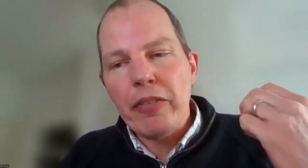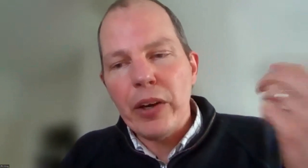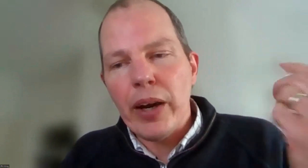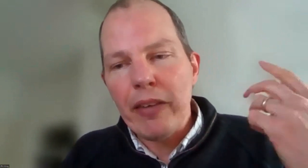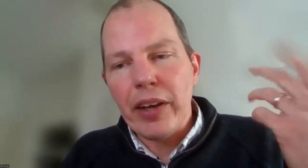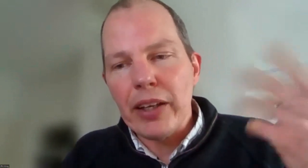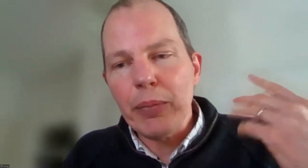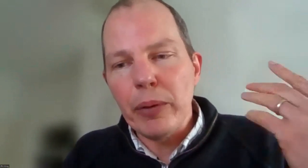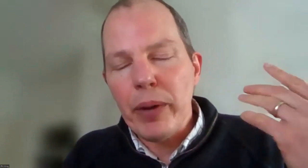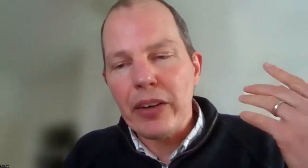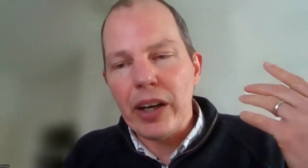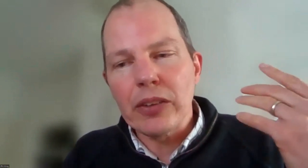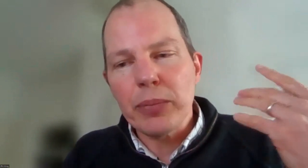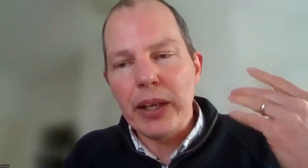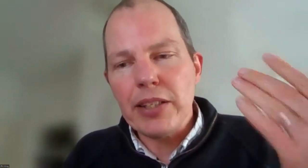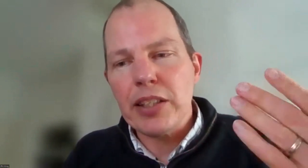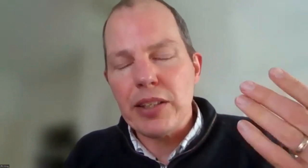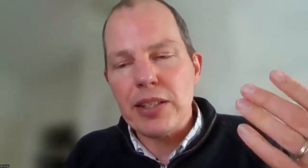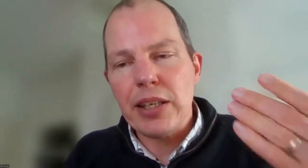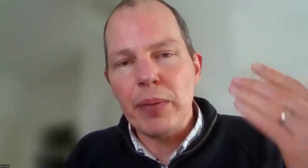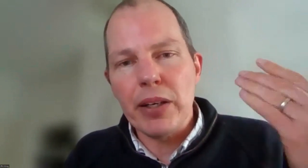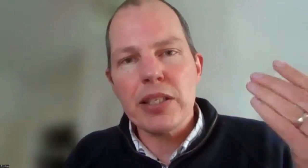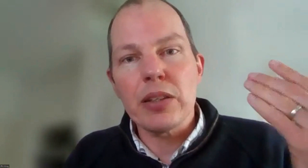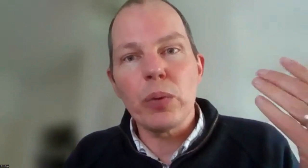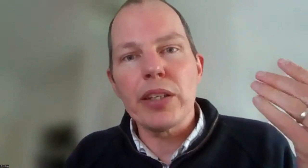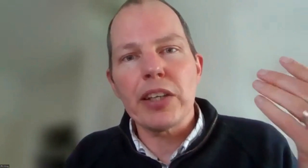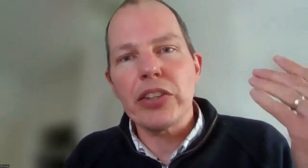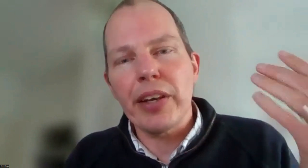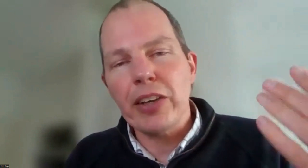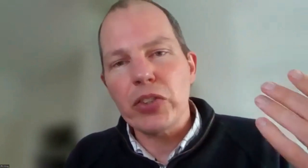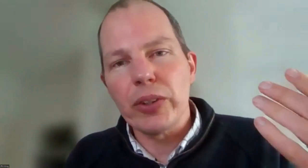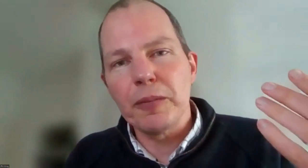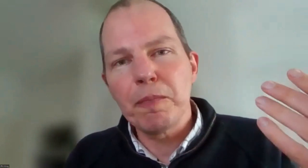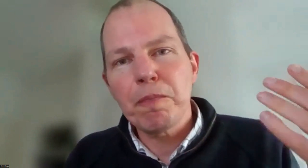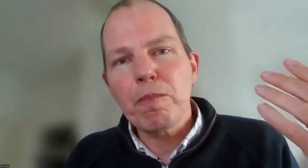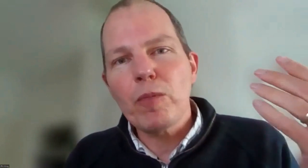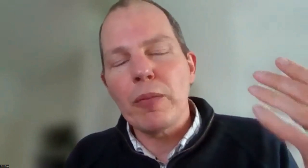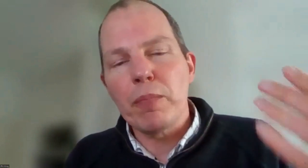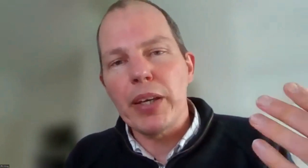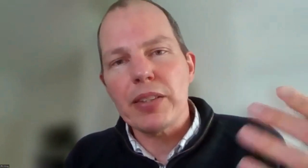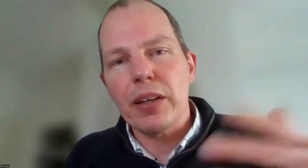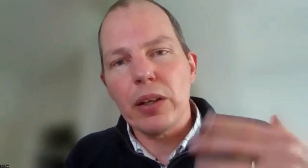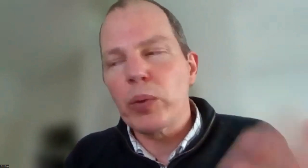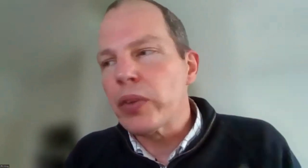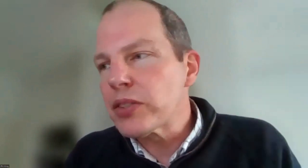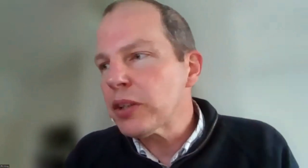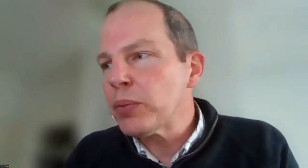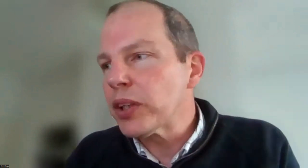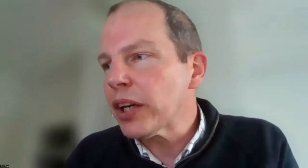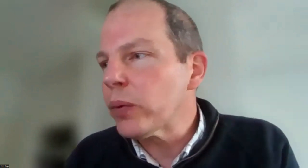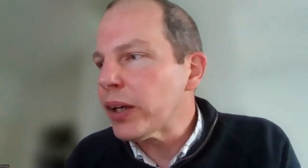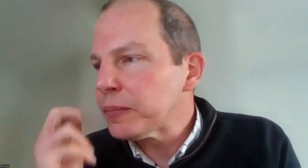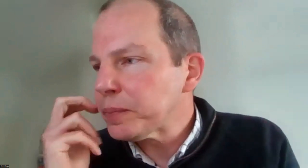even though I have that Hebrew background to be listening to the team and listening to what is actually natural in BSL we want this to communicate well